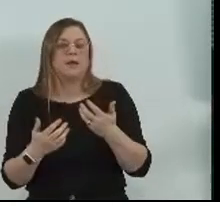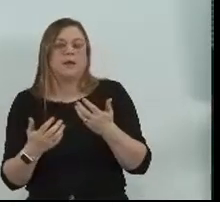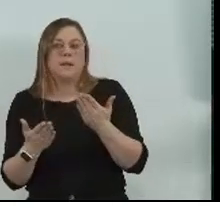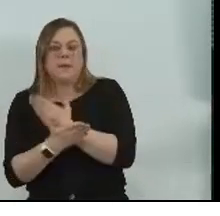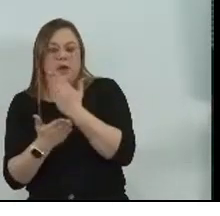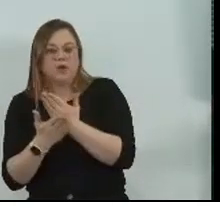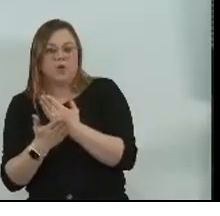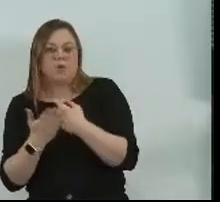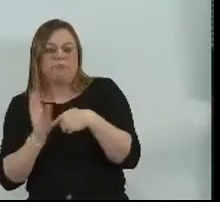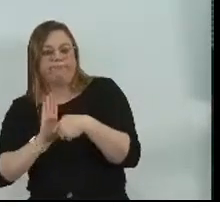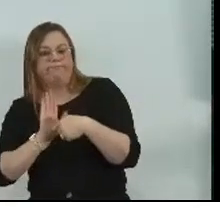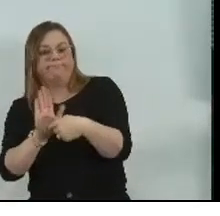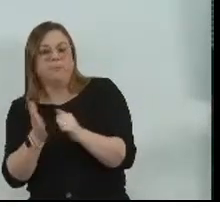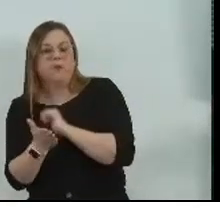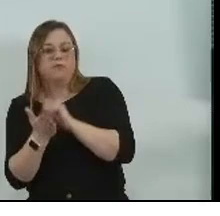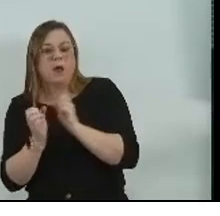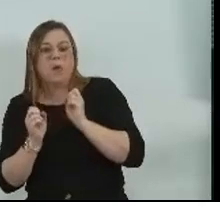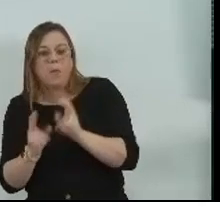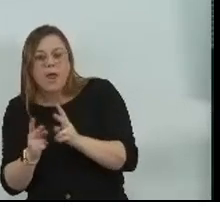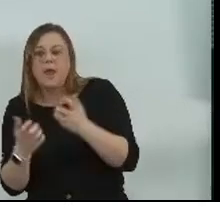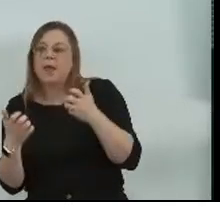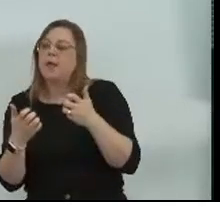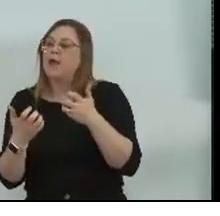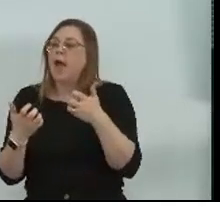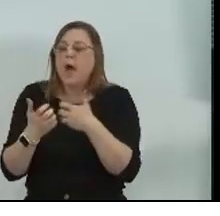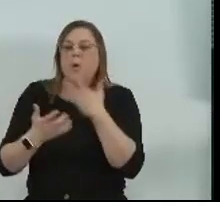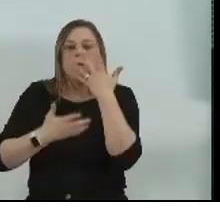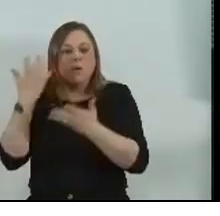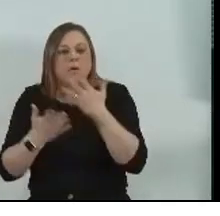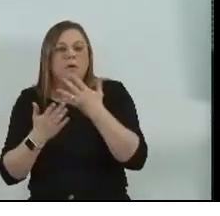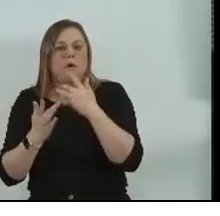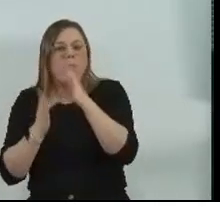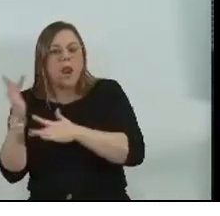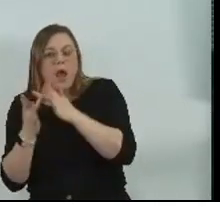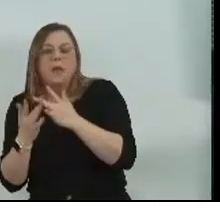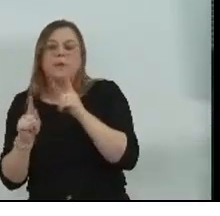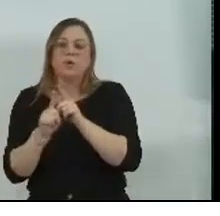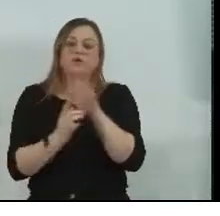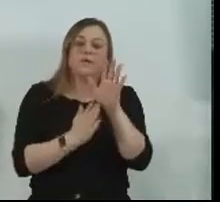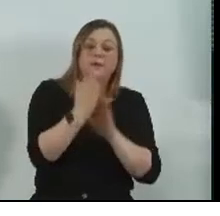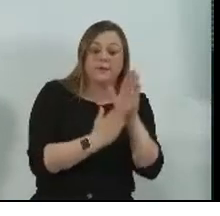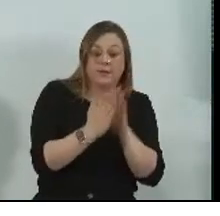present the stories online and in person. Jodie, I love the fact that you talked